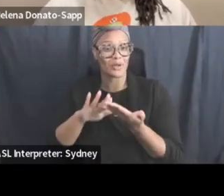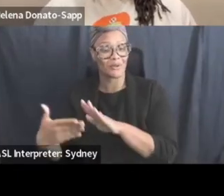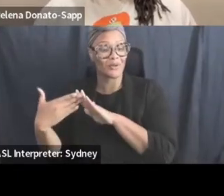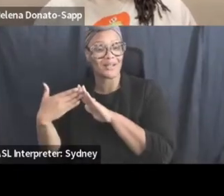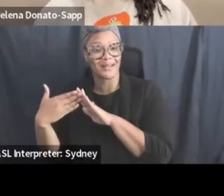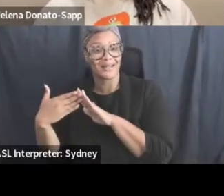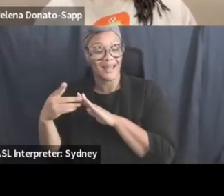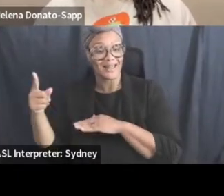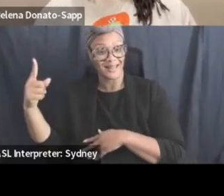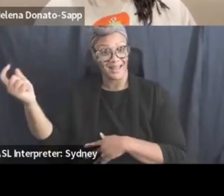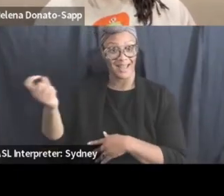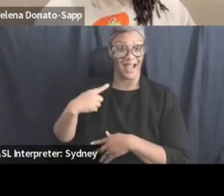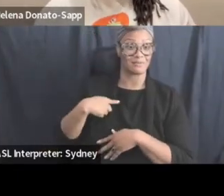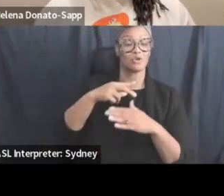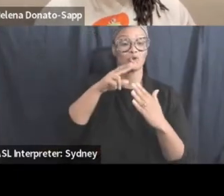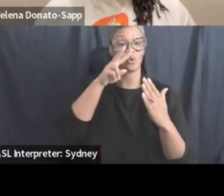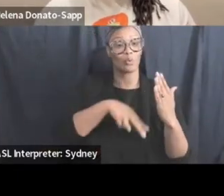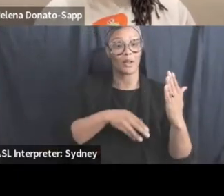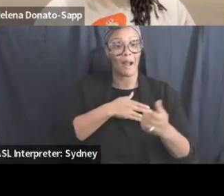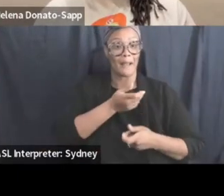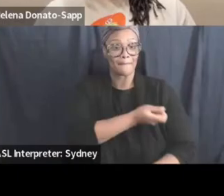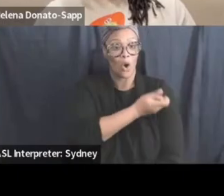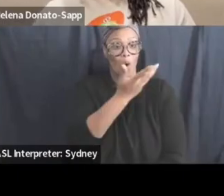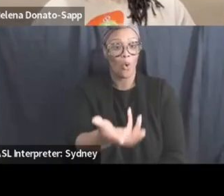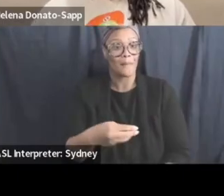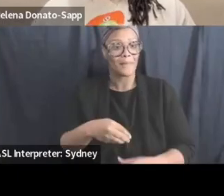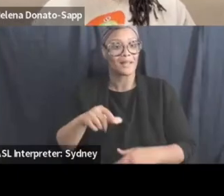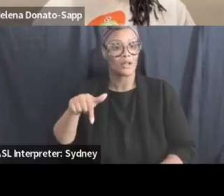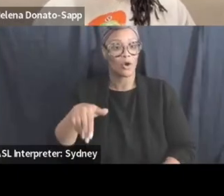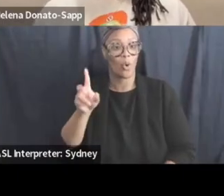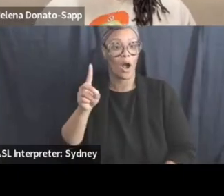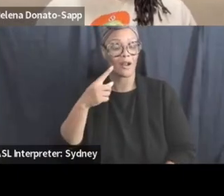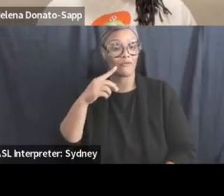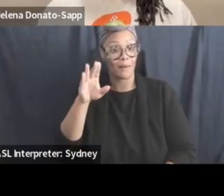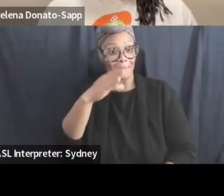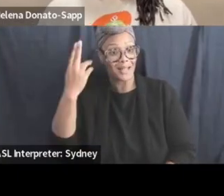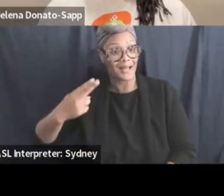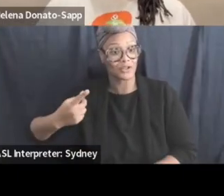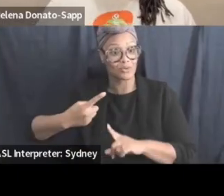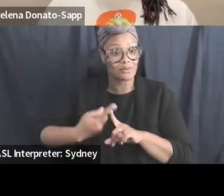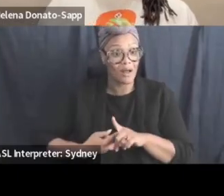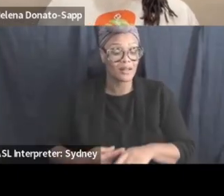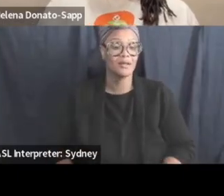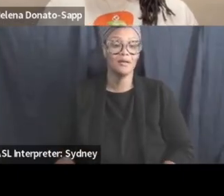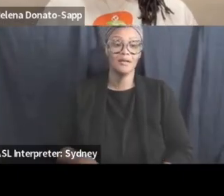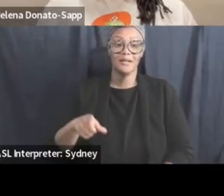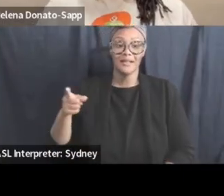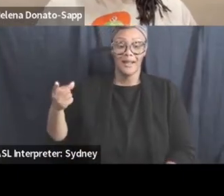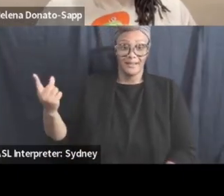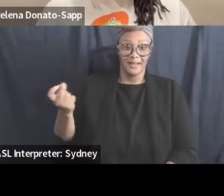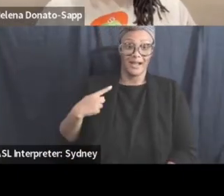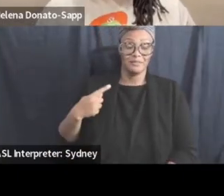quad at the Black History Month celebration. They asked me to co-organize the disability awareness